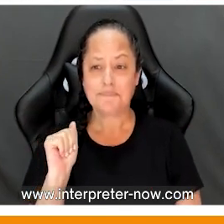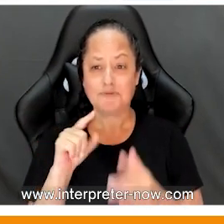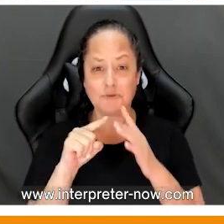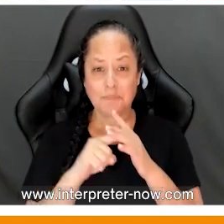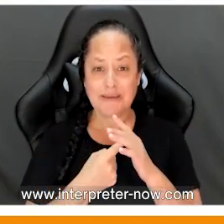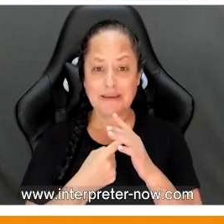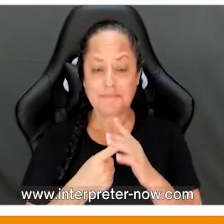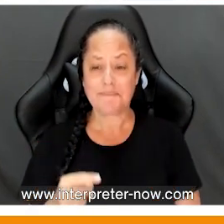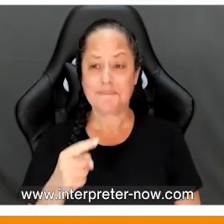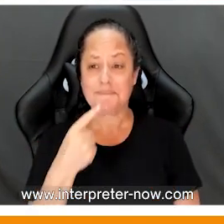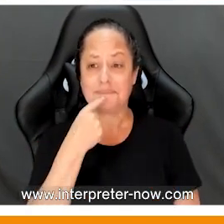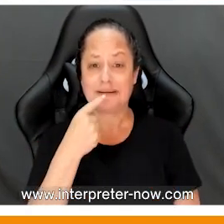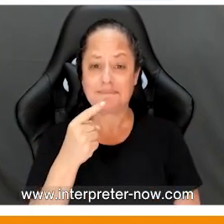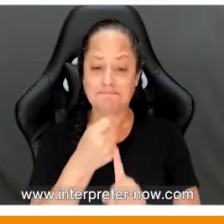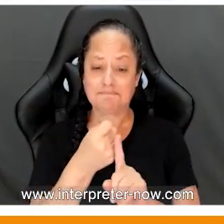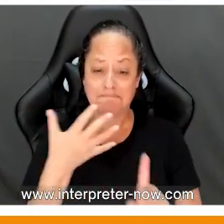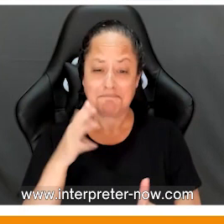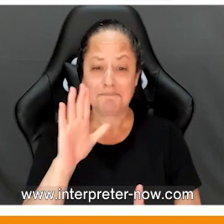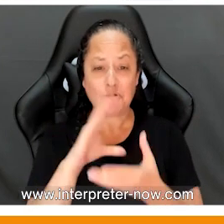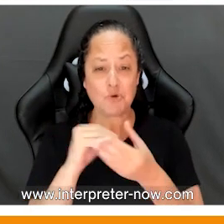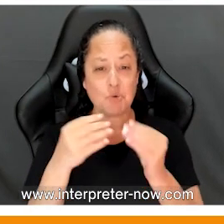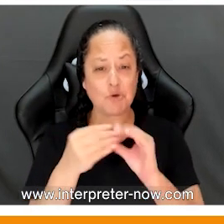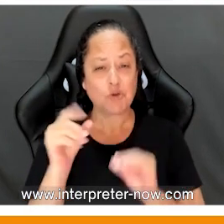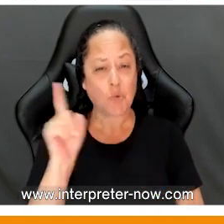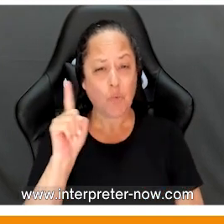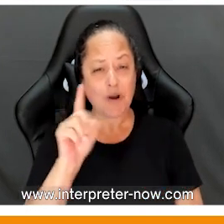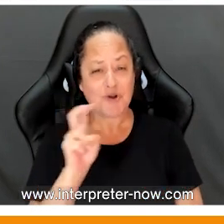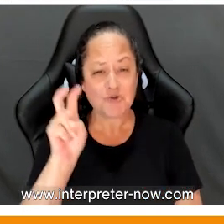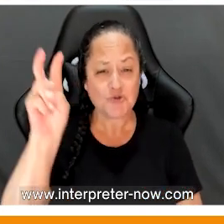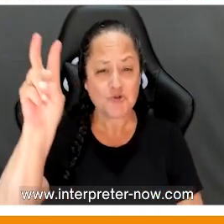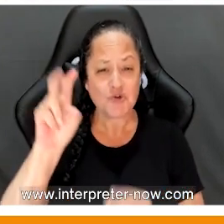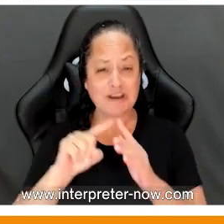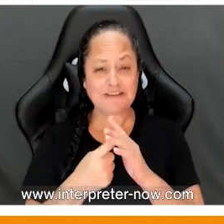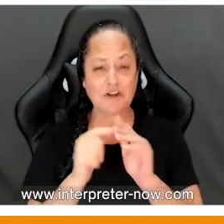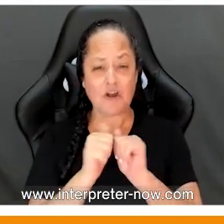So to begin, tell us a bit about your story. Where did your journey start?